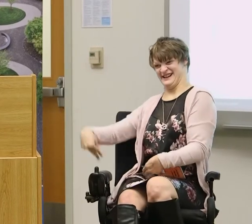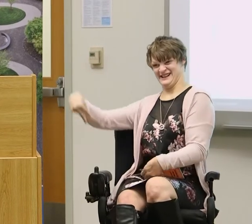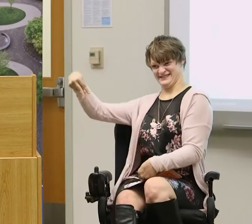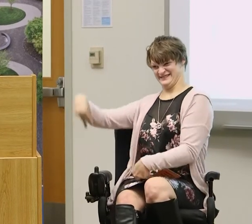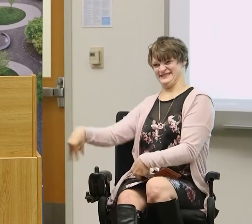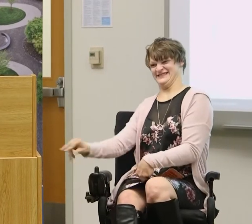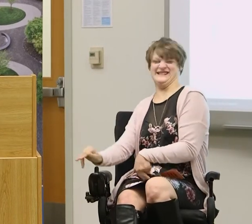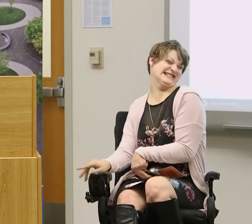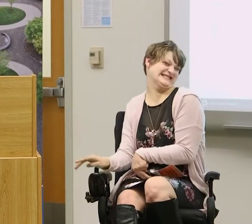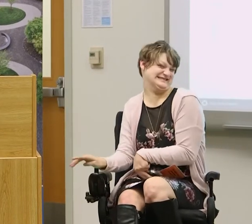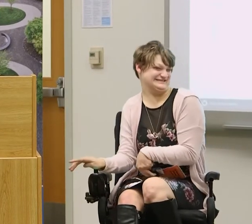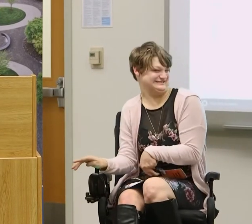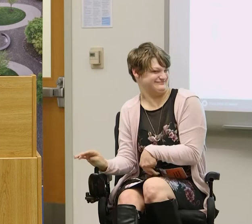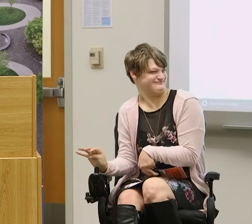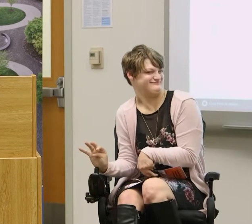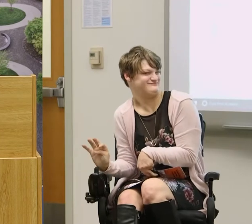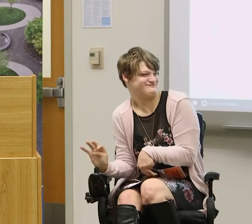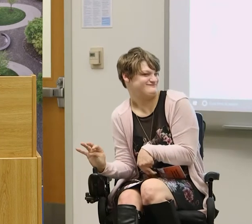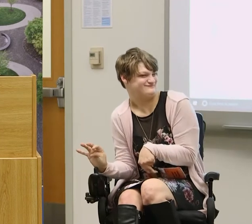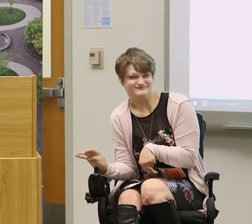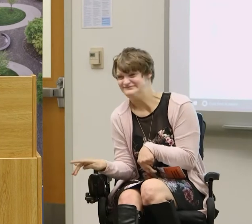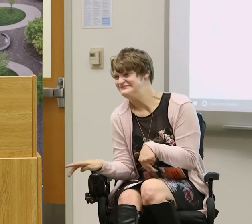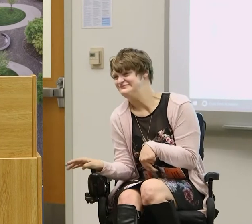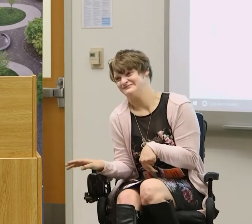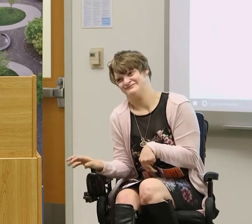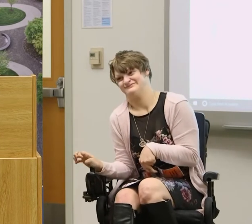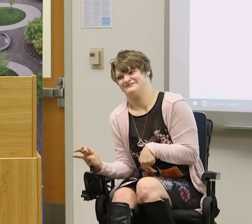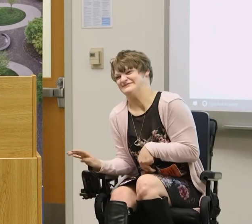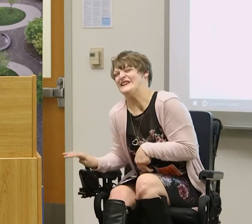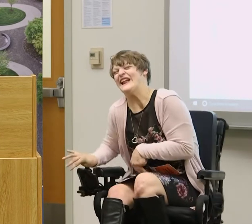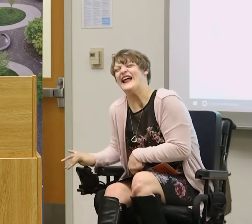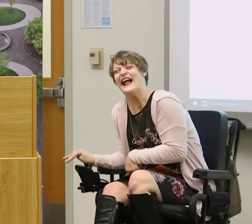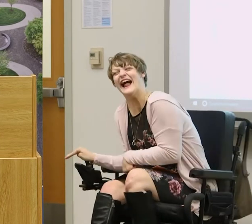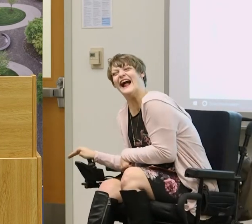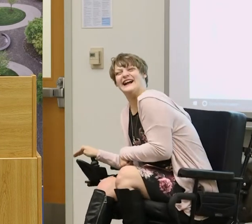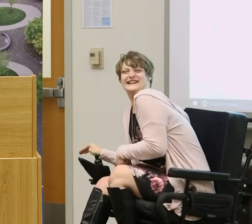MADELINE (THROUGH INTERPRETER): Do you to stand at the podium? Sure, why don't you stand--